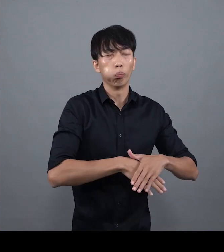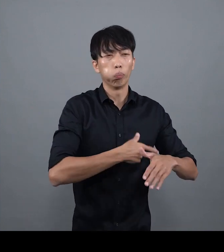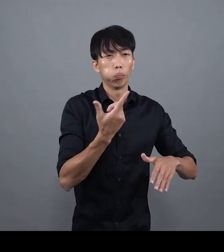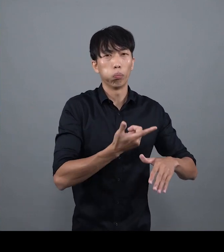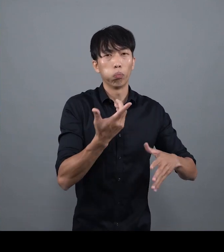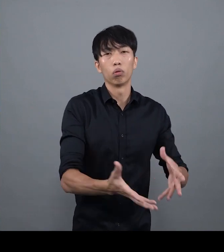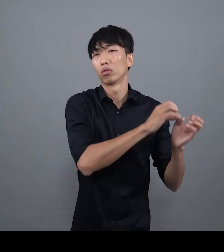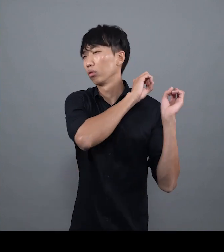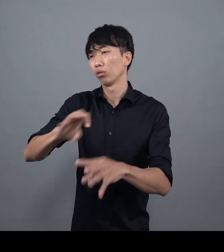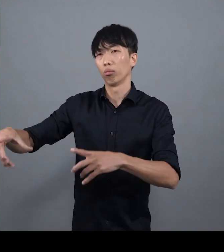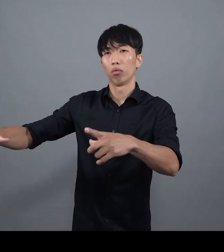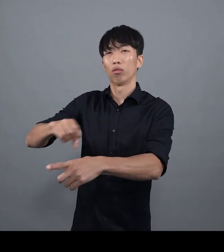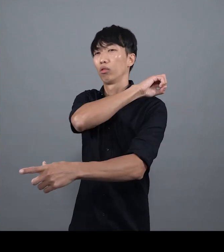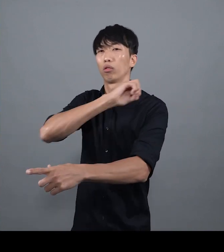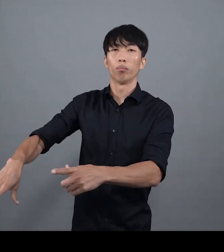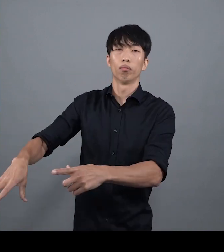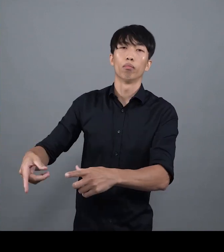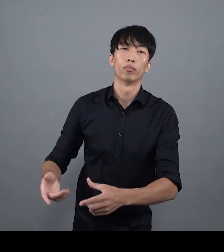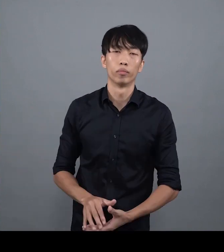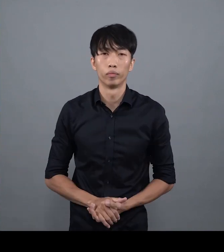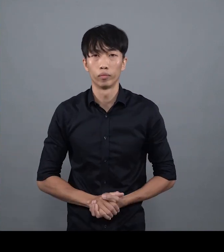after a time, they'll be dumped in the landfills